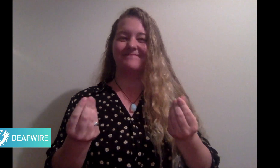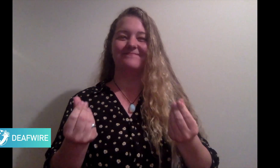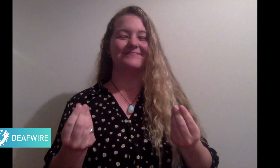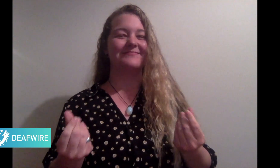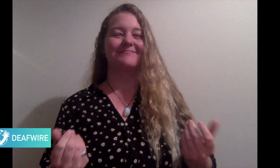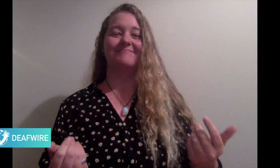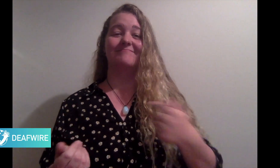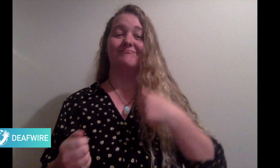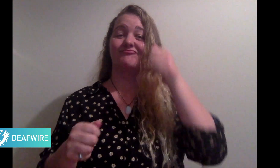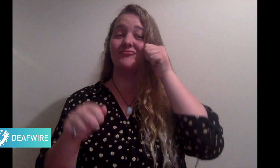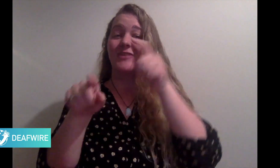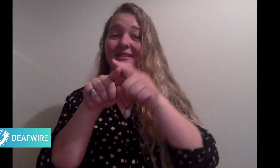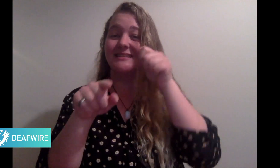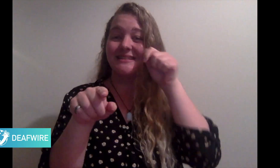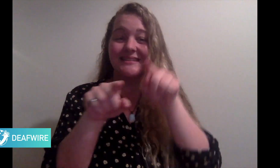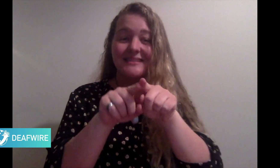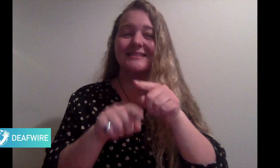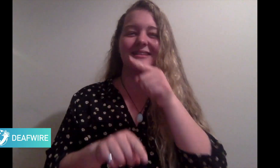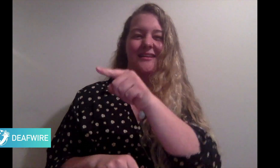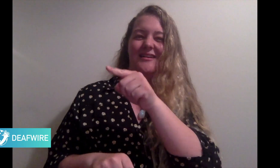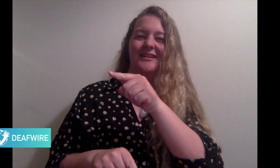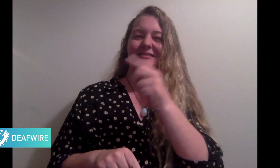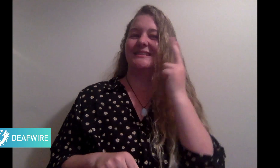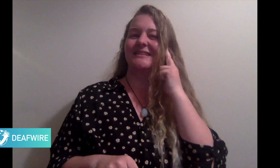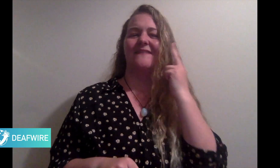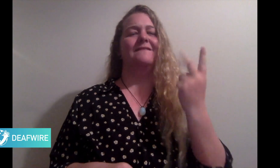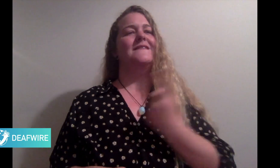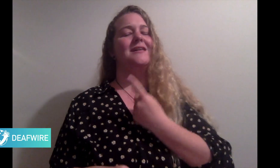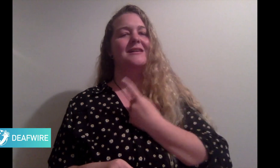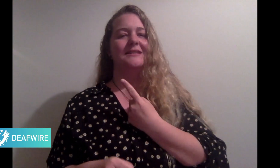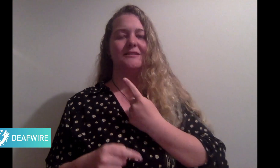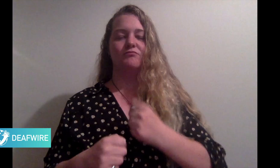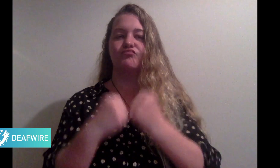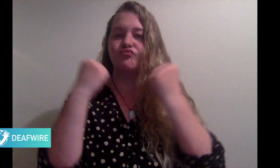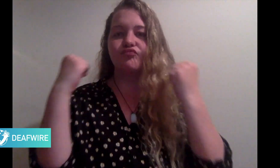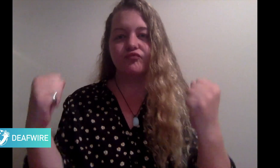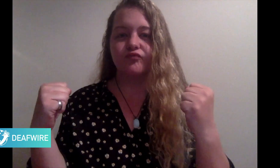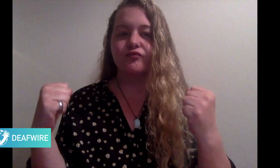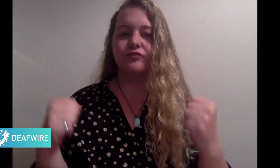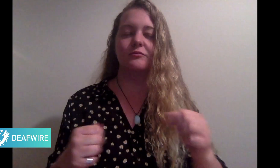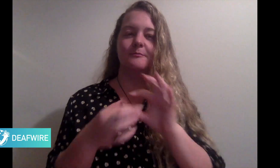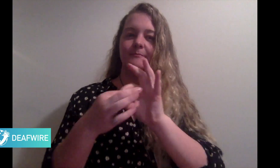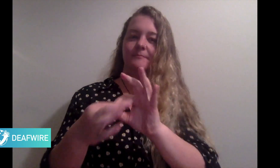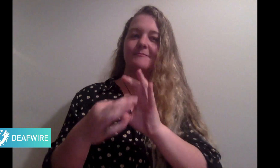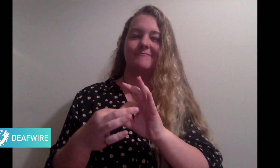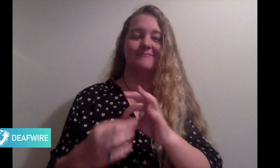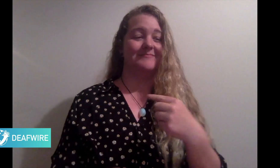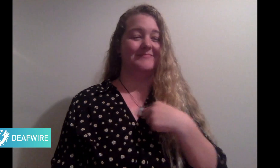I felt I did not get the chance to connect to my Deaf Identity as much